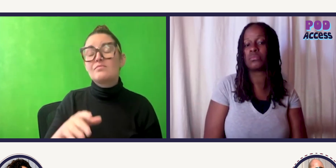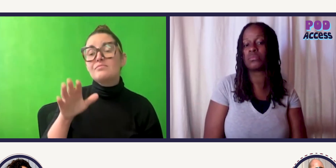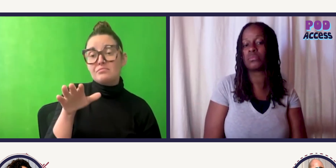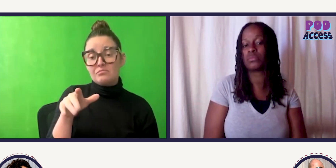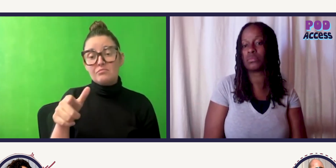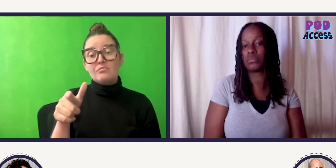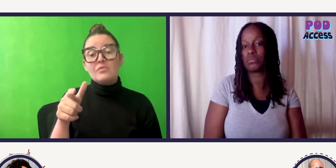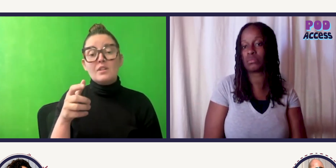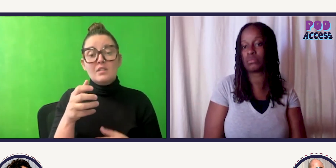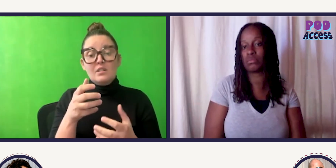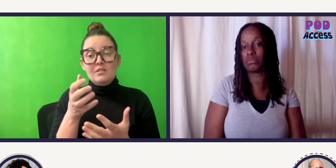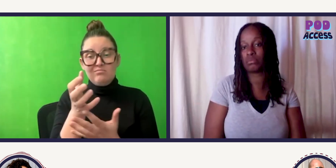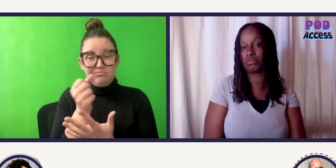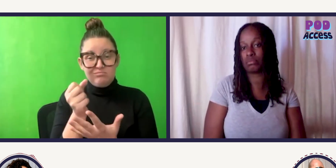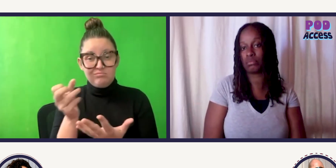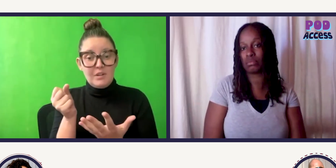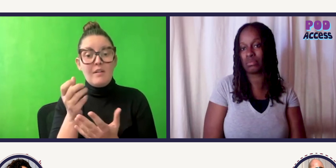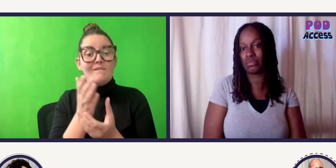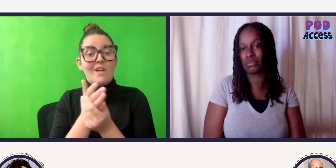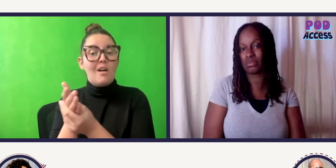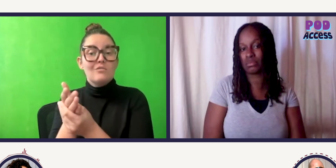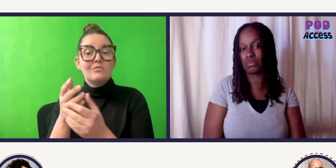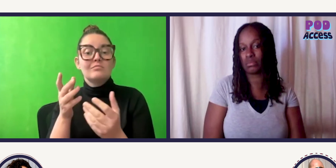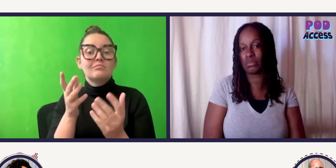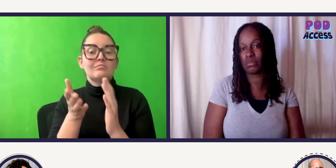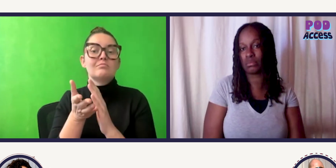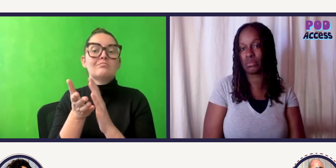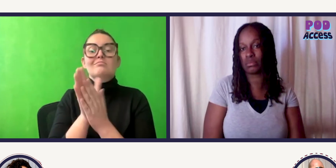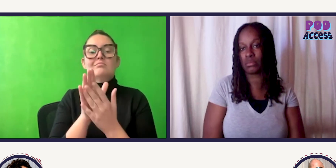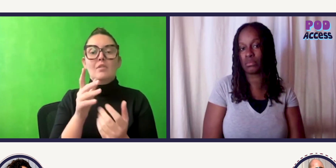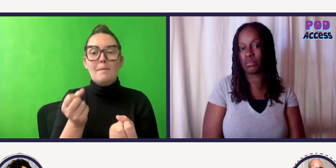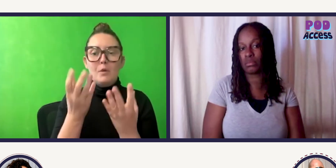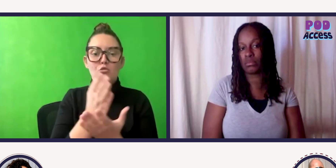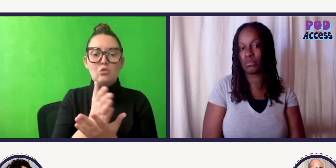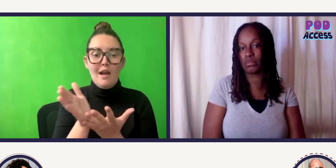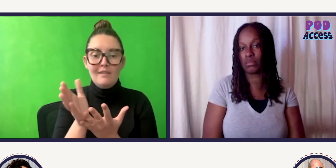Pulling those files into a multitrack editor lets you edit all three at the same time.